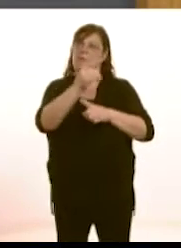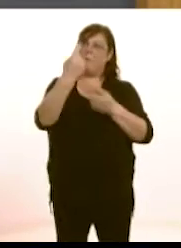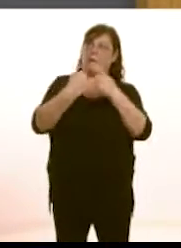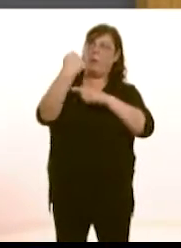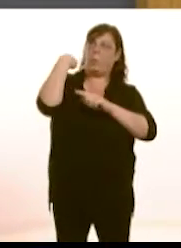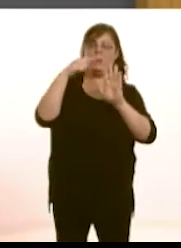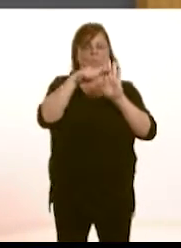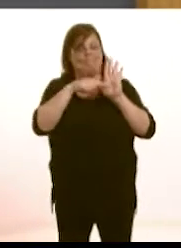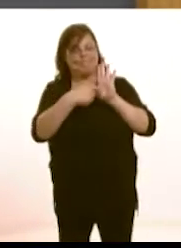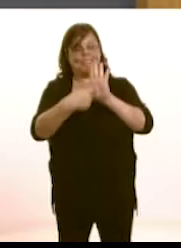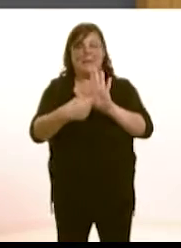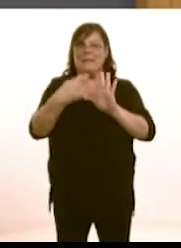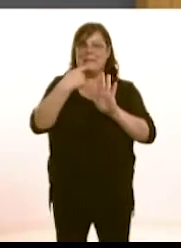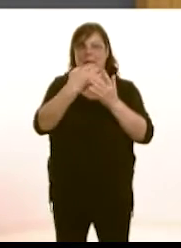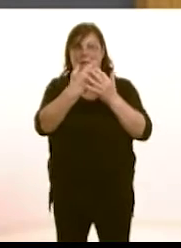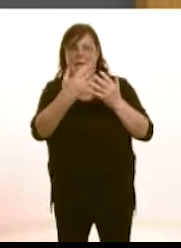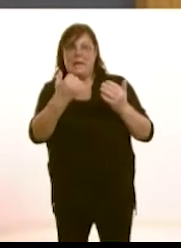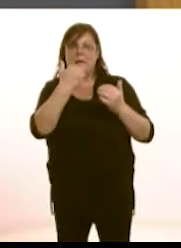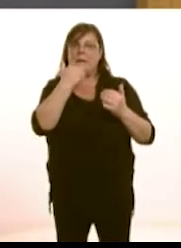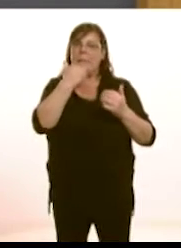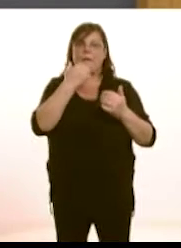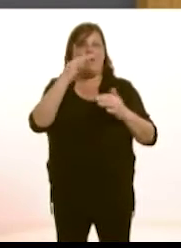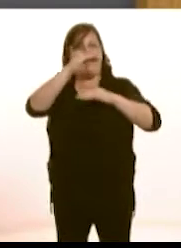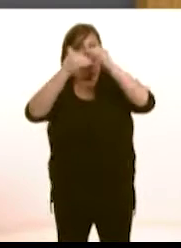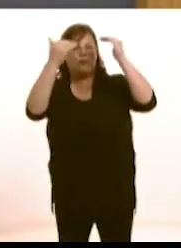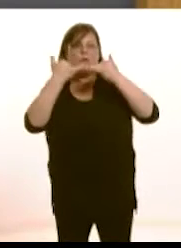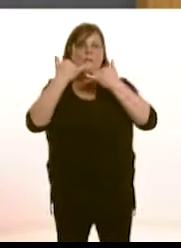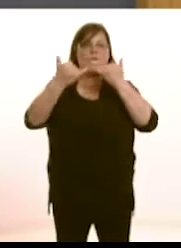have seen a big rise in the number of adults calling them worried about children suffering